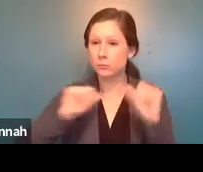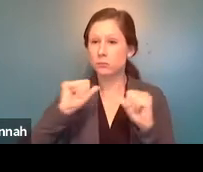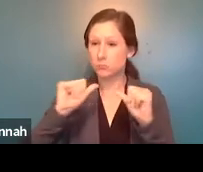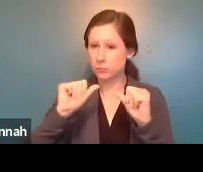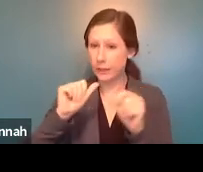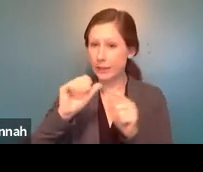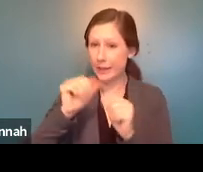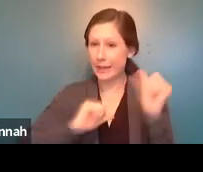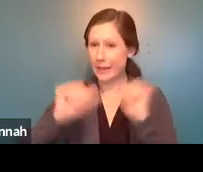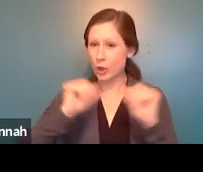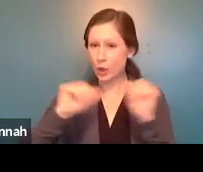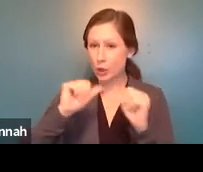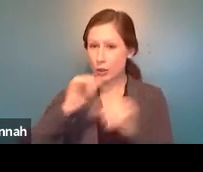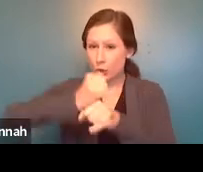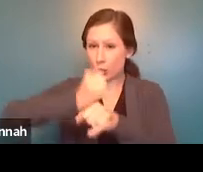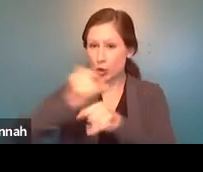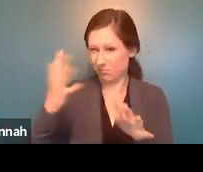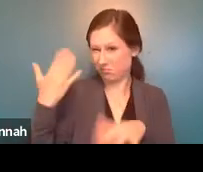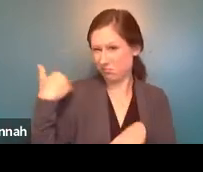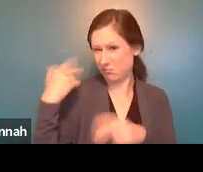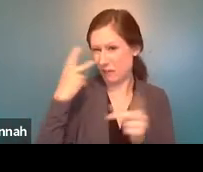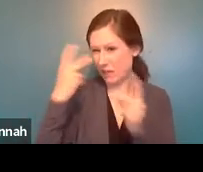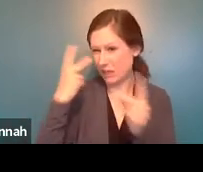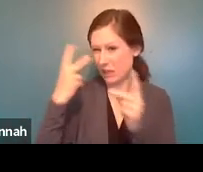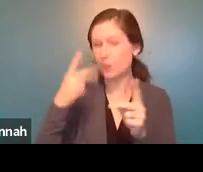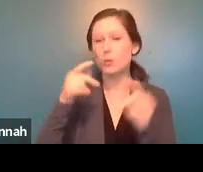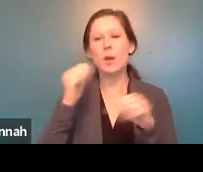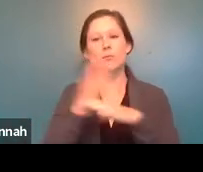visited? And you can share that experience in the chat. Number